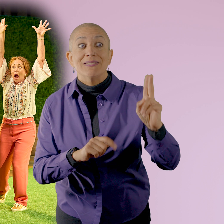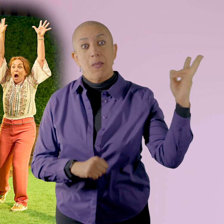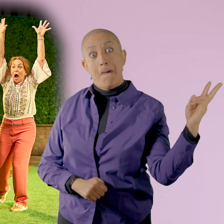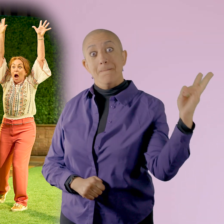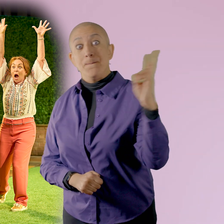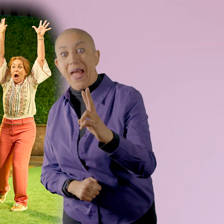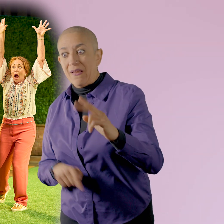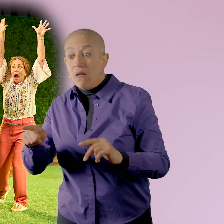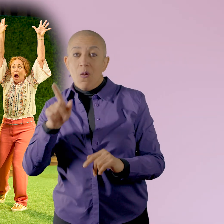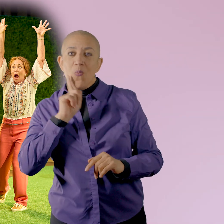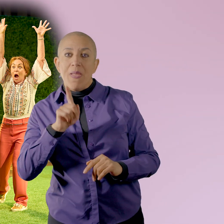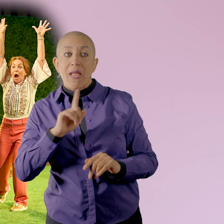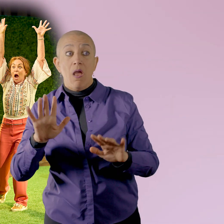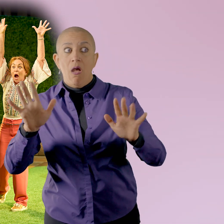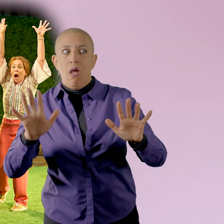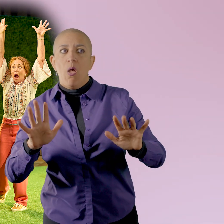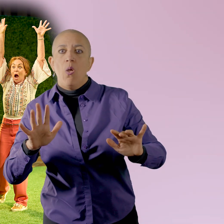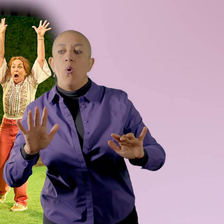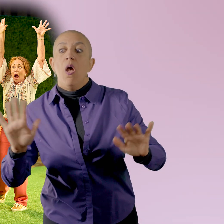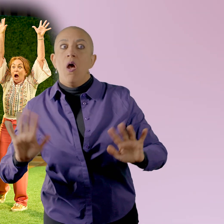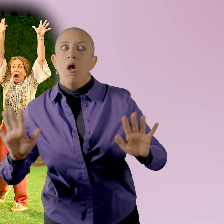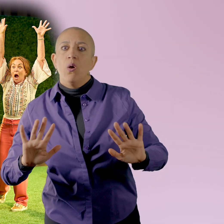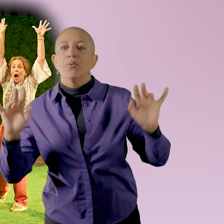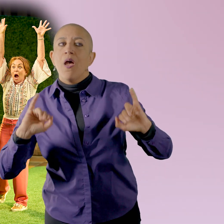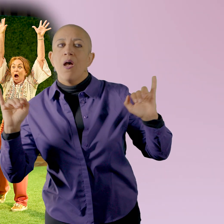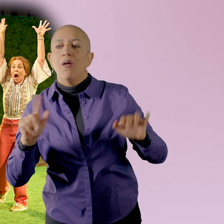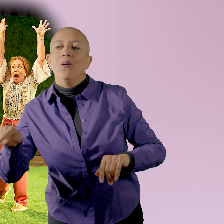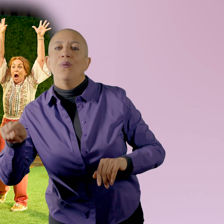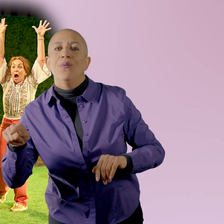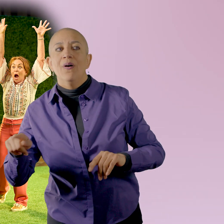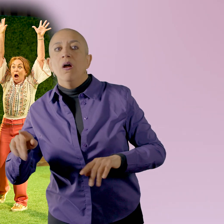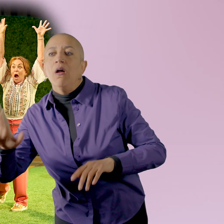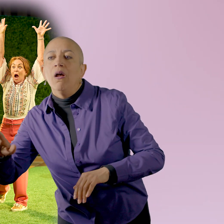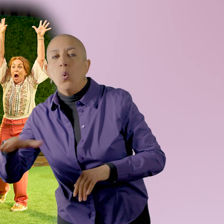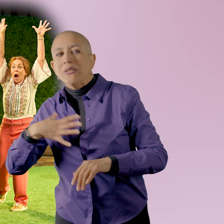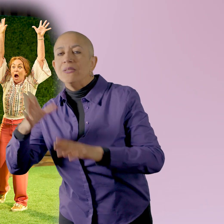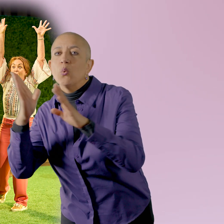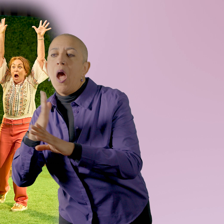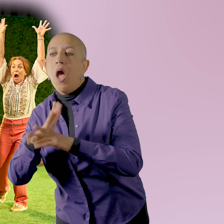the women have Falstaff hide in a large laundry basket.